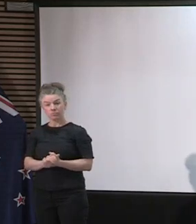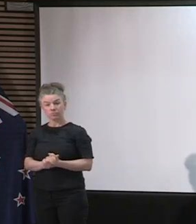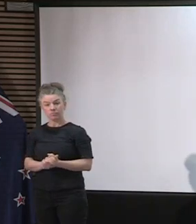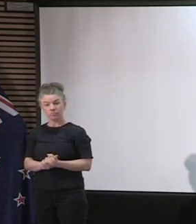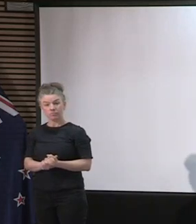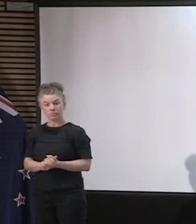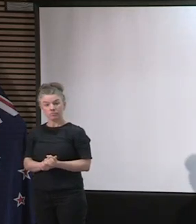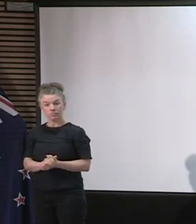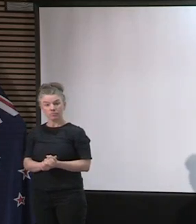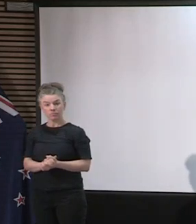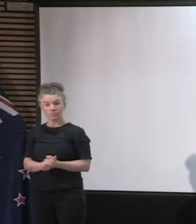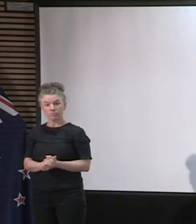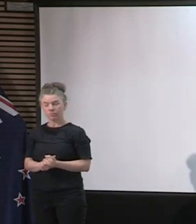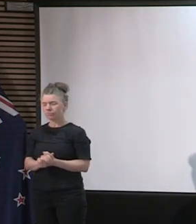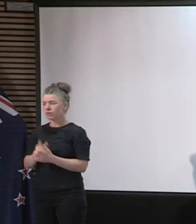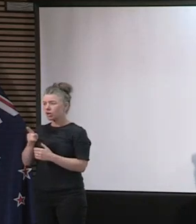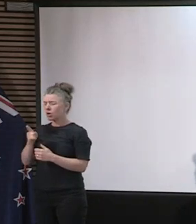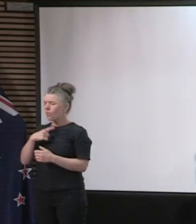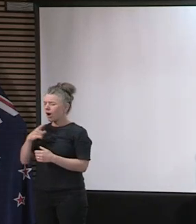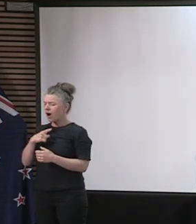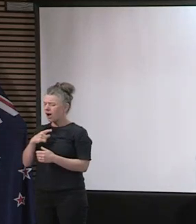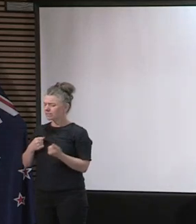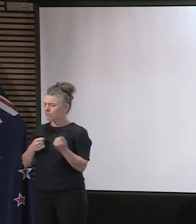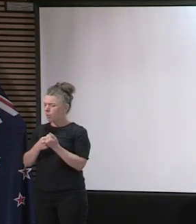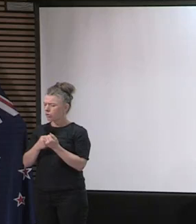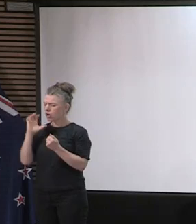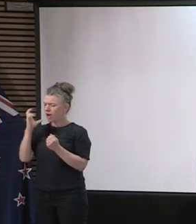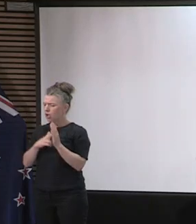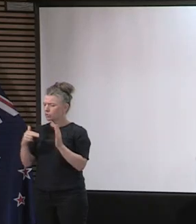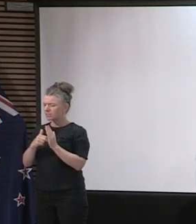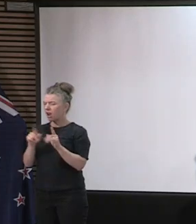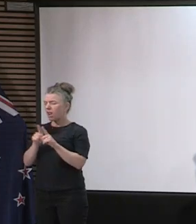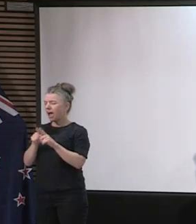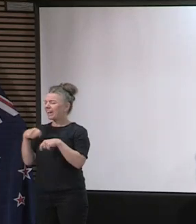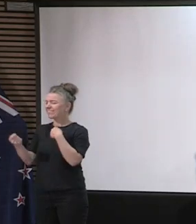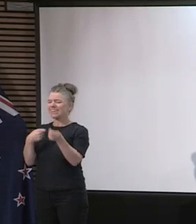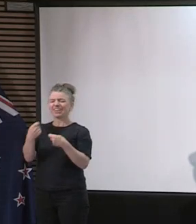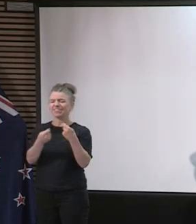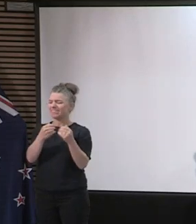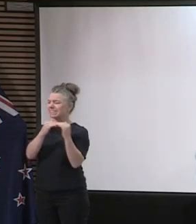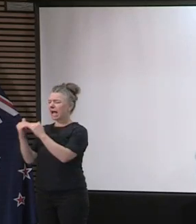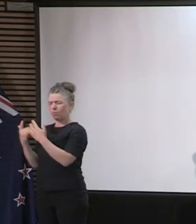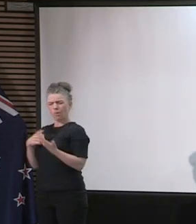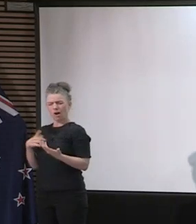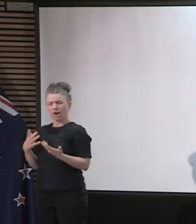we get the gold standard. Is the principle behind radio New Zealand, the